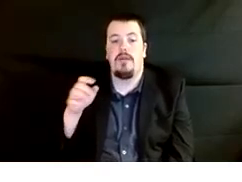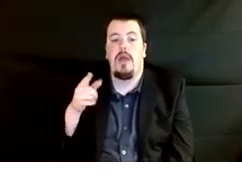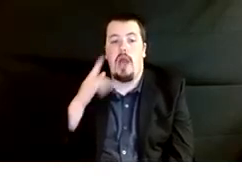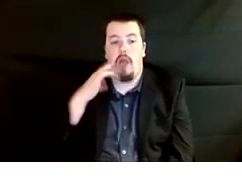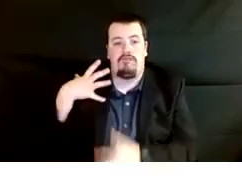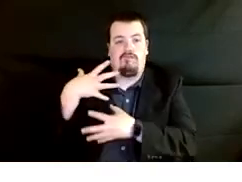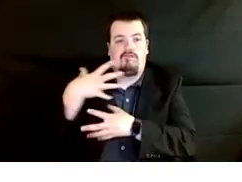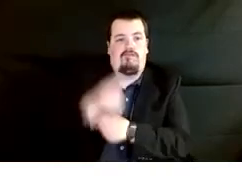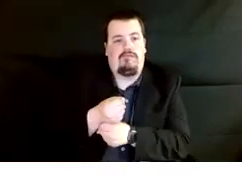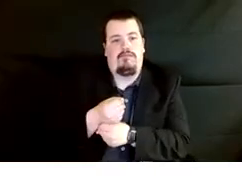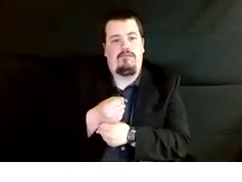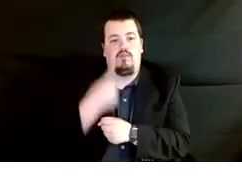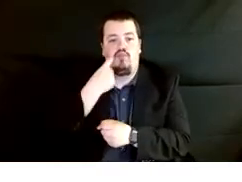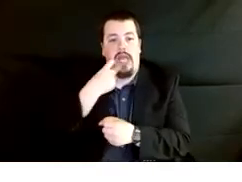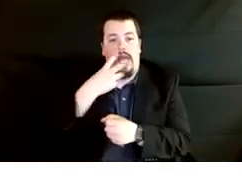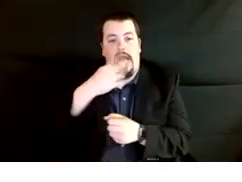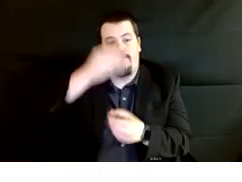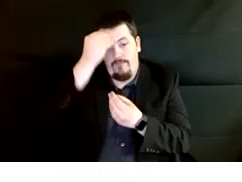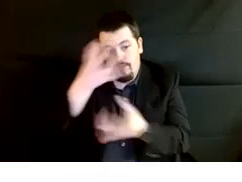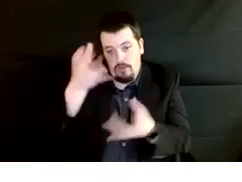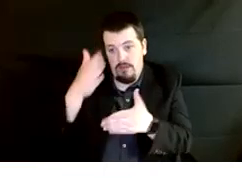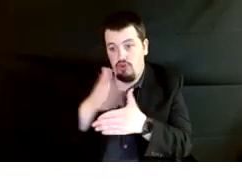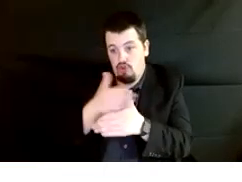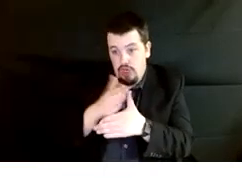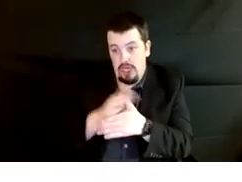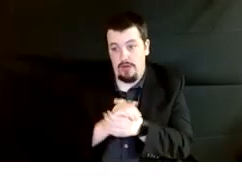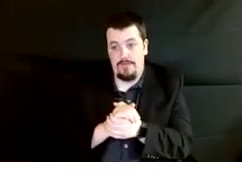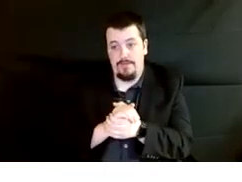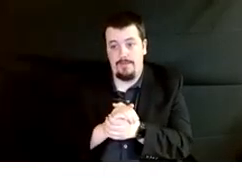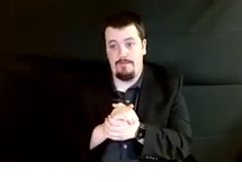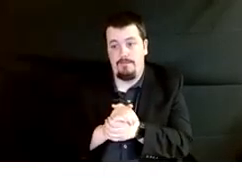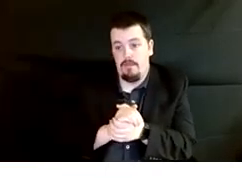information that was shared, quite a bit of information in a short amount of time I know